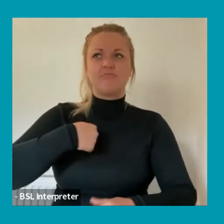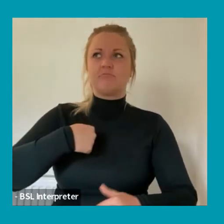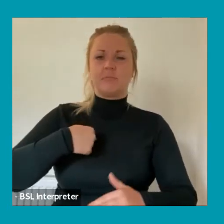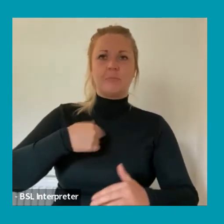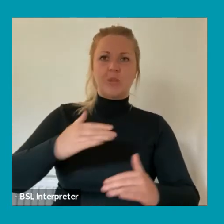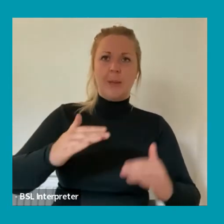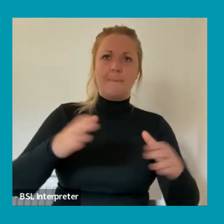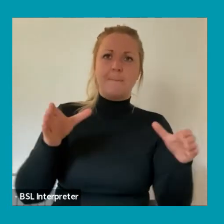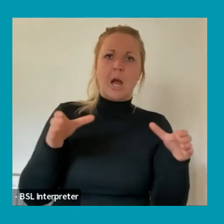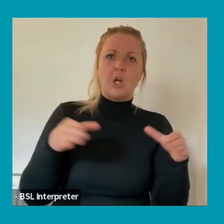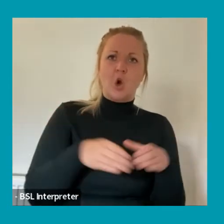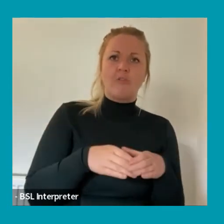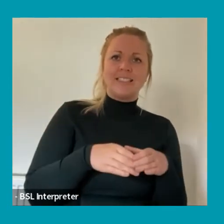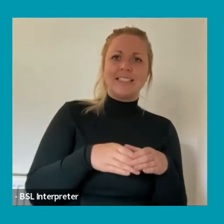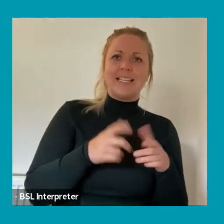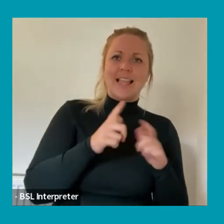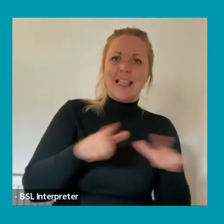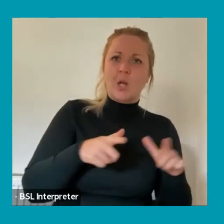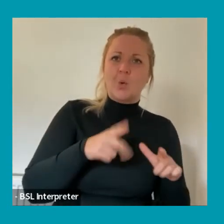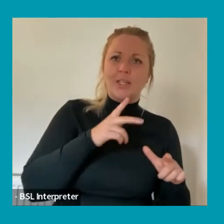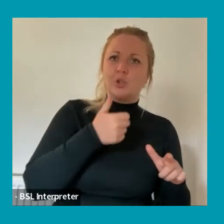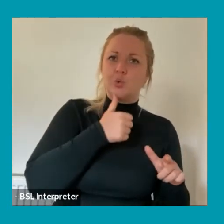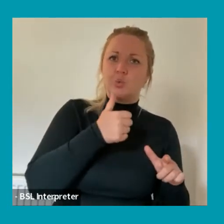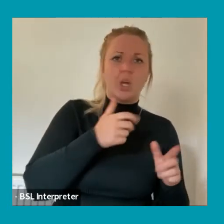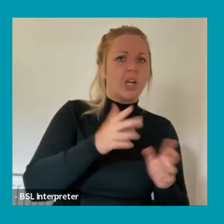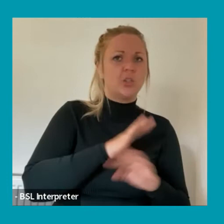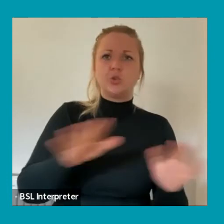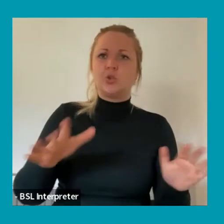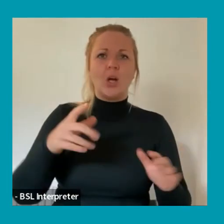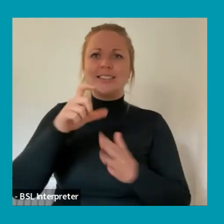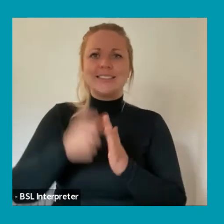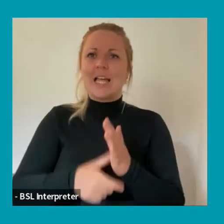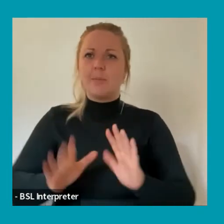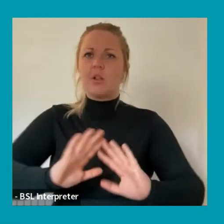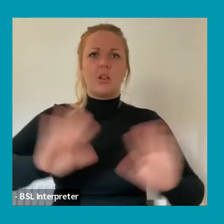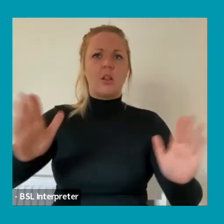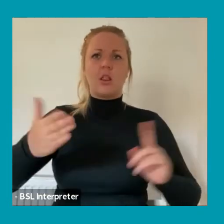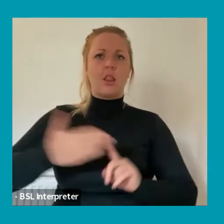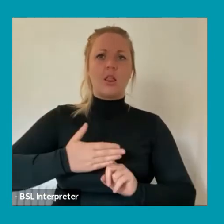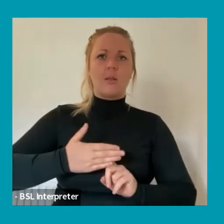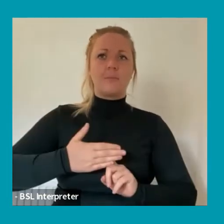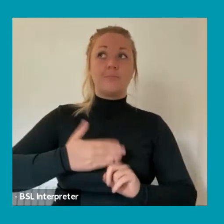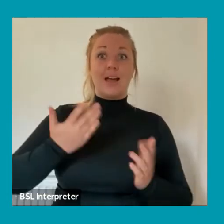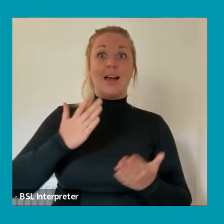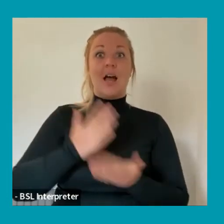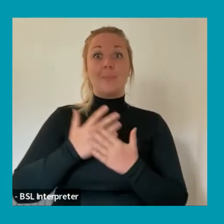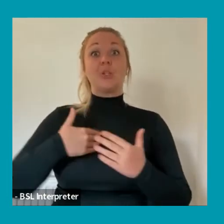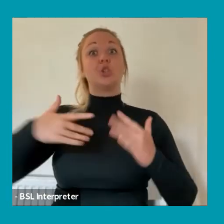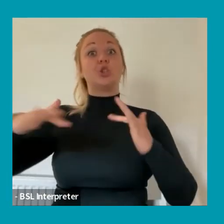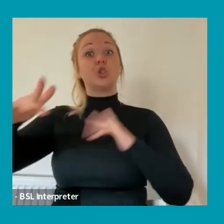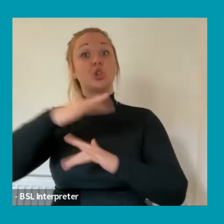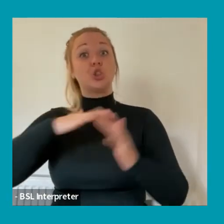rather than being disabled of course by the social model of disability, they're disabled because we don't all do sign language.